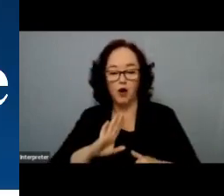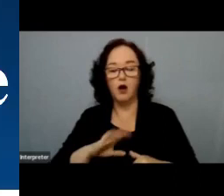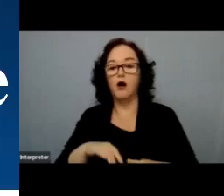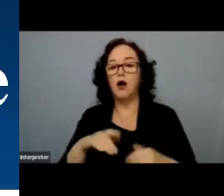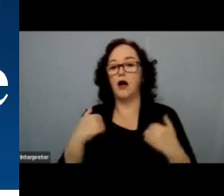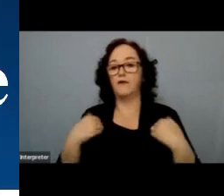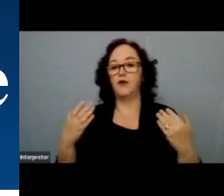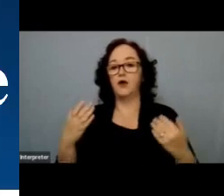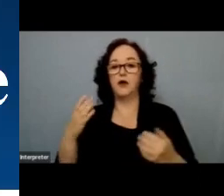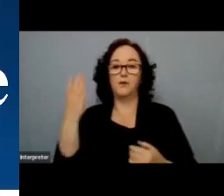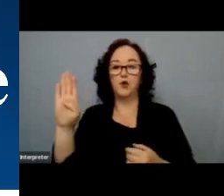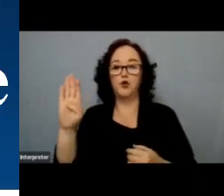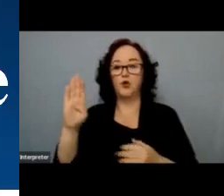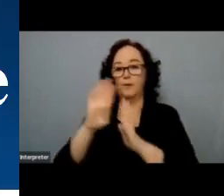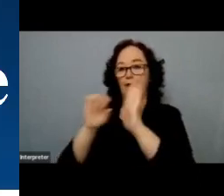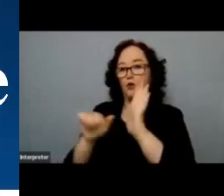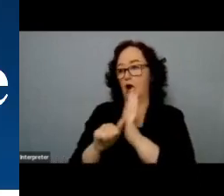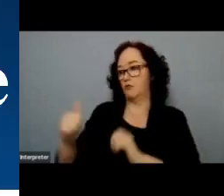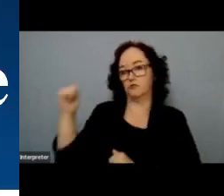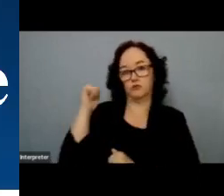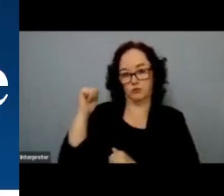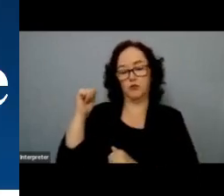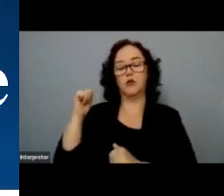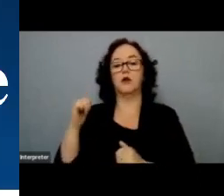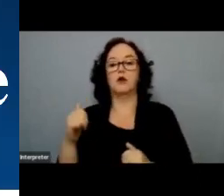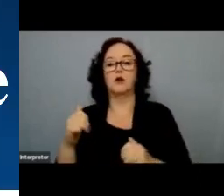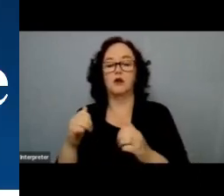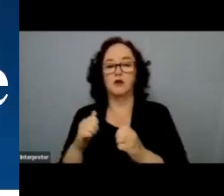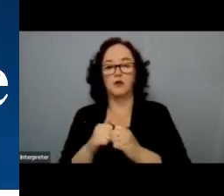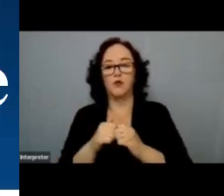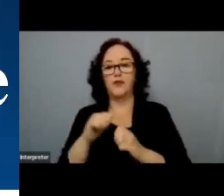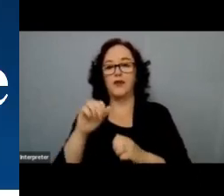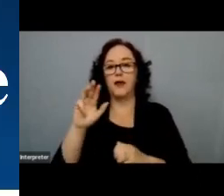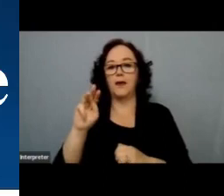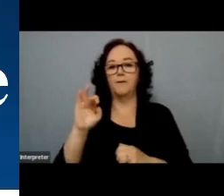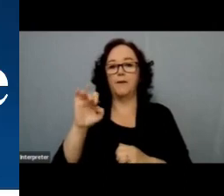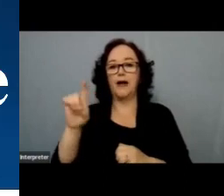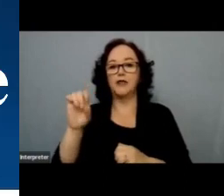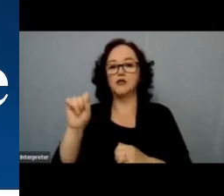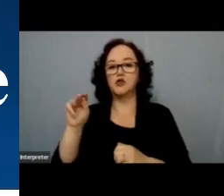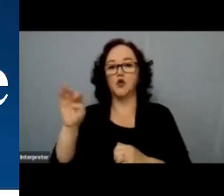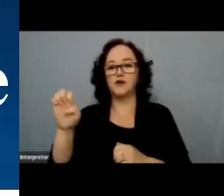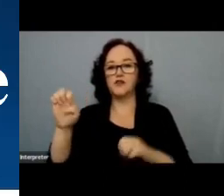background and behind me which has the MINDSOURCE logo on it. Next slide.